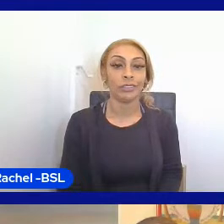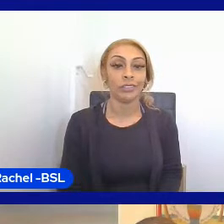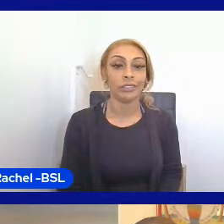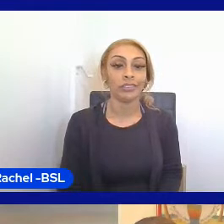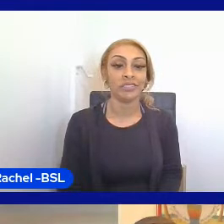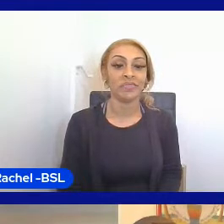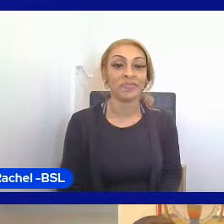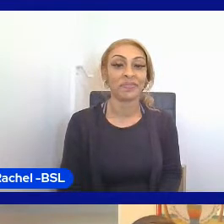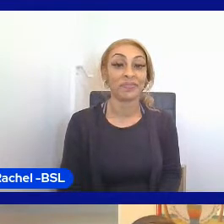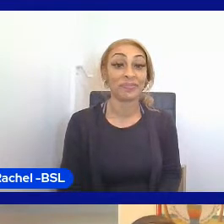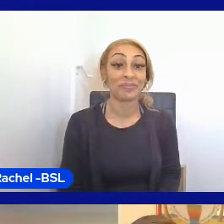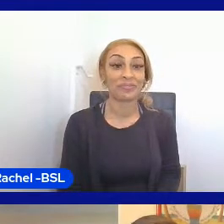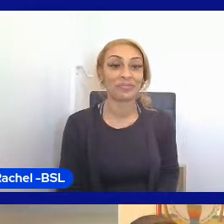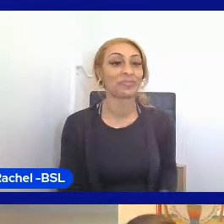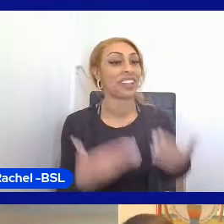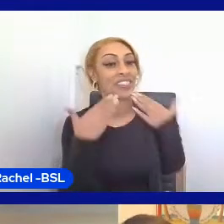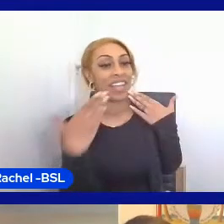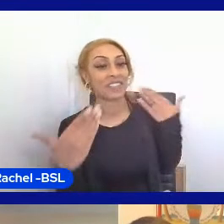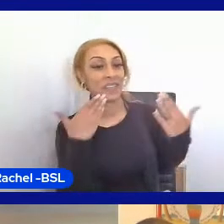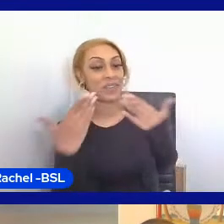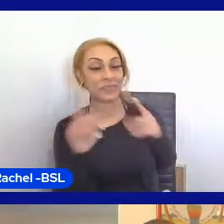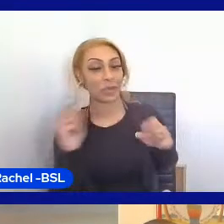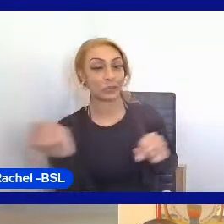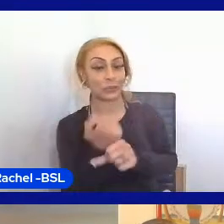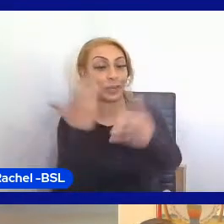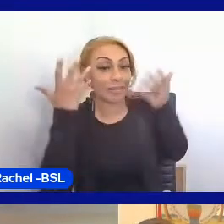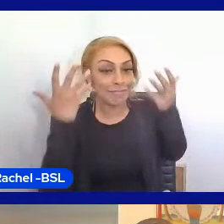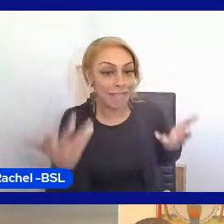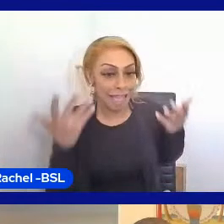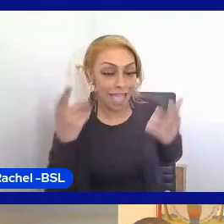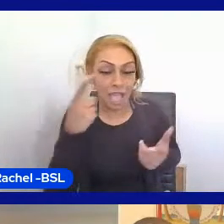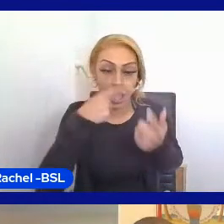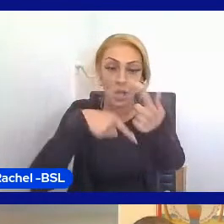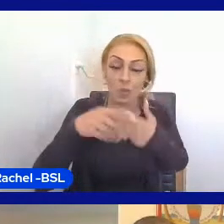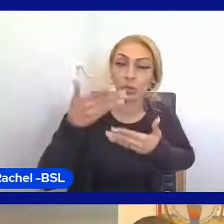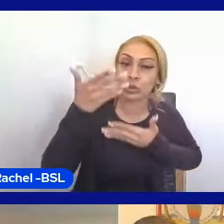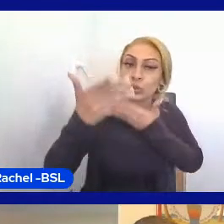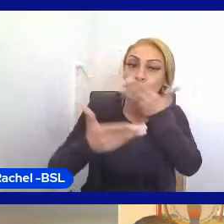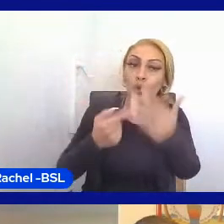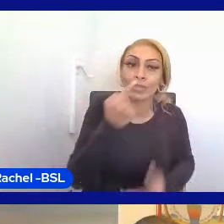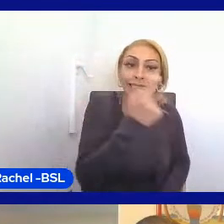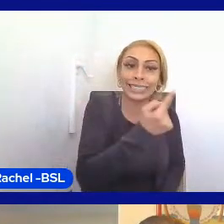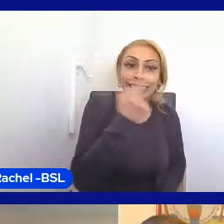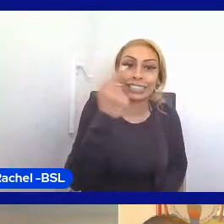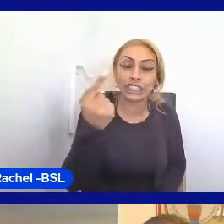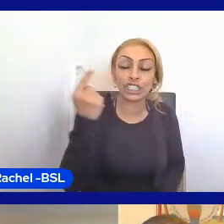flowery shirt. You can see into the mess that is my apartment right now